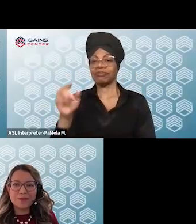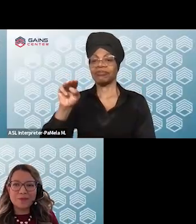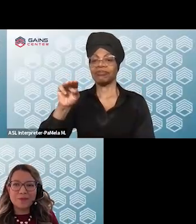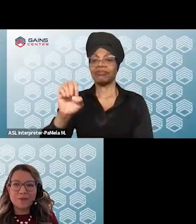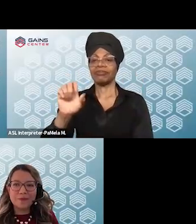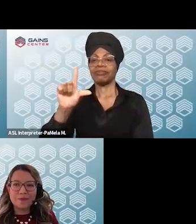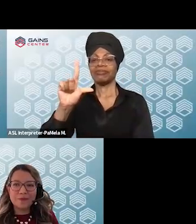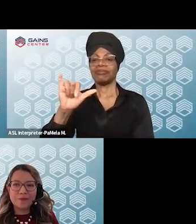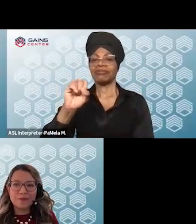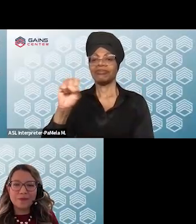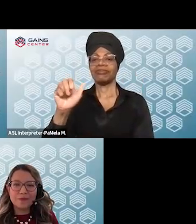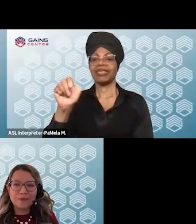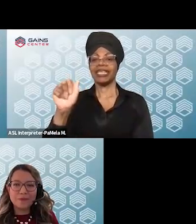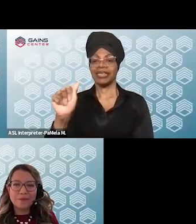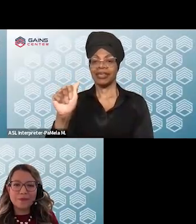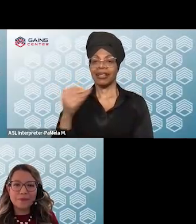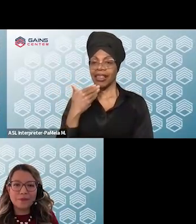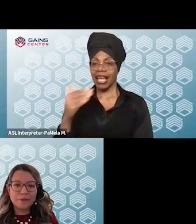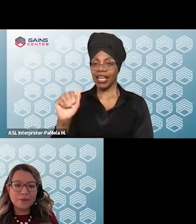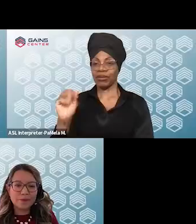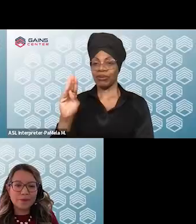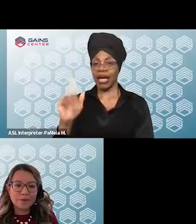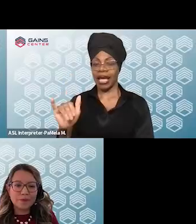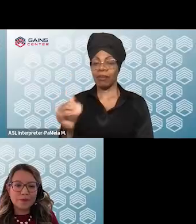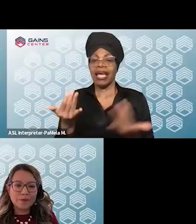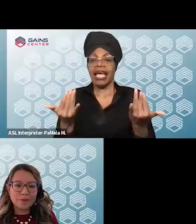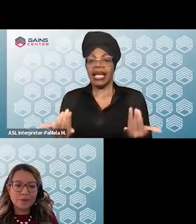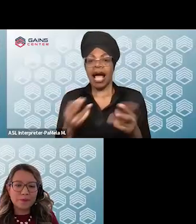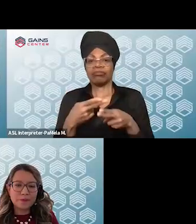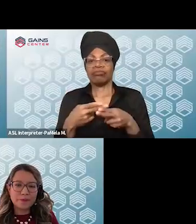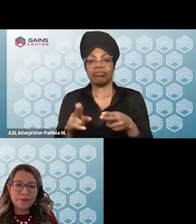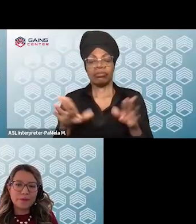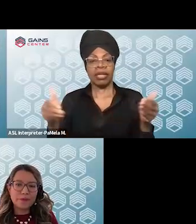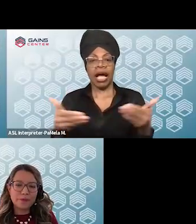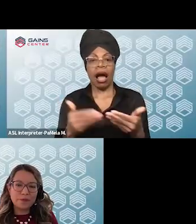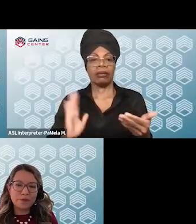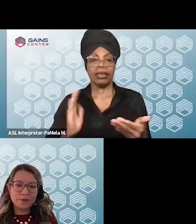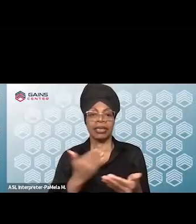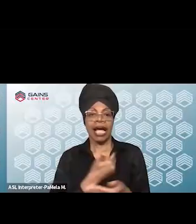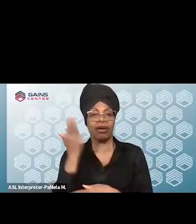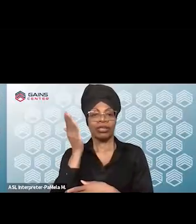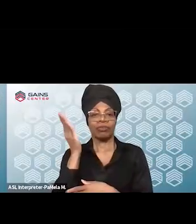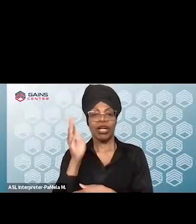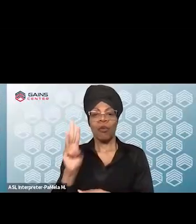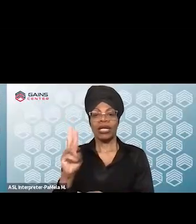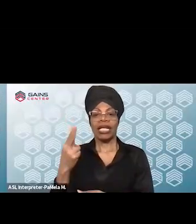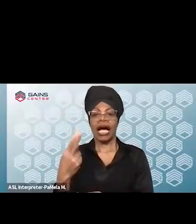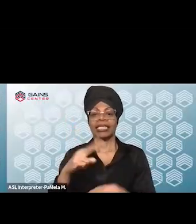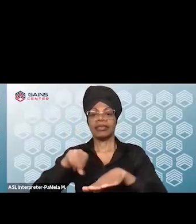Thank you, Amy. And now I'd like to briefly introduce our speaker. West Huddleston is a nationally recognized